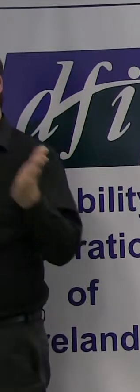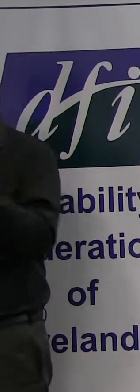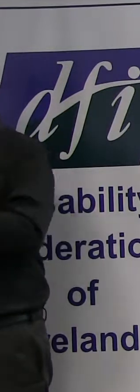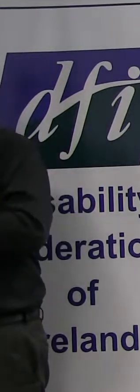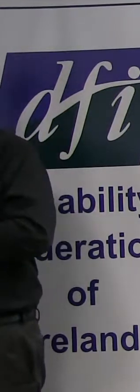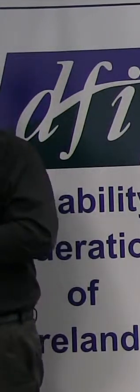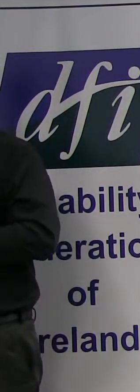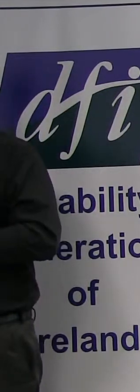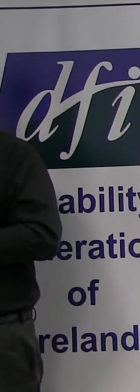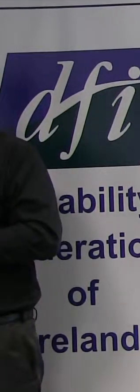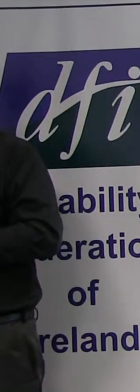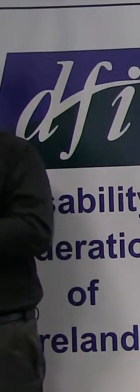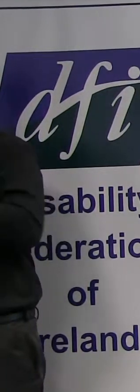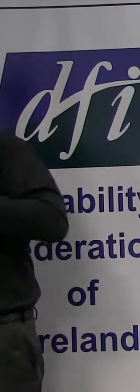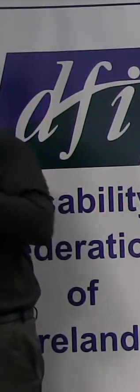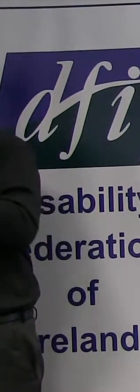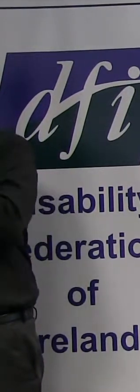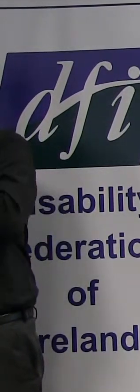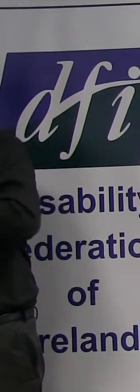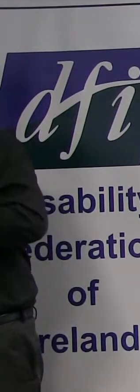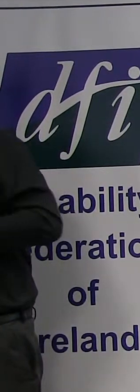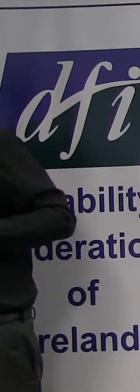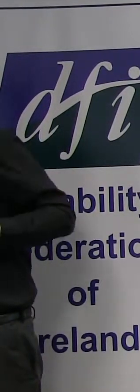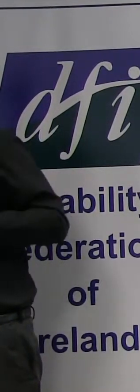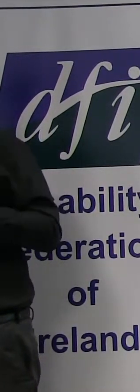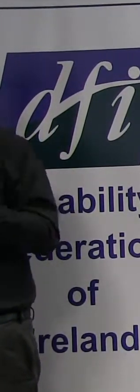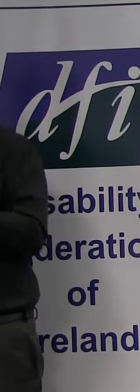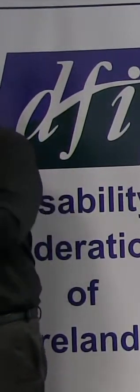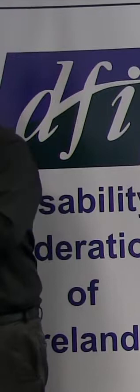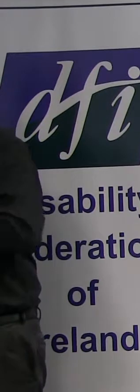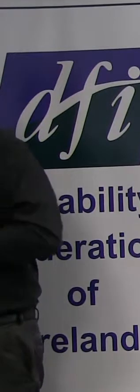of duties and over the next while we will be introducing guidelines for